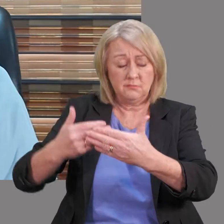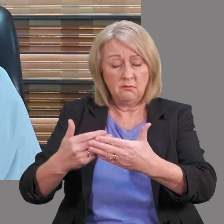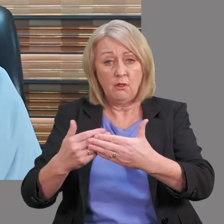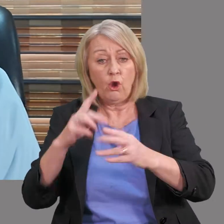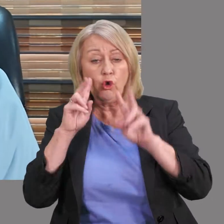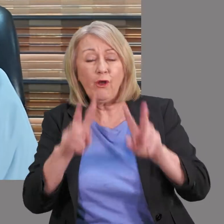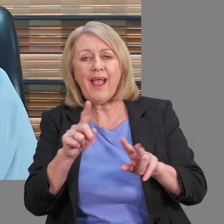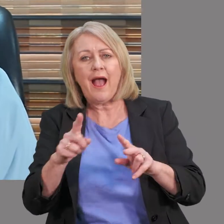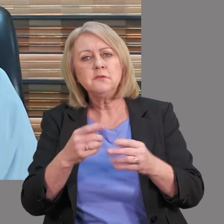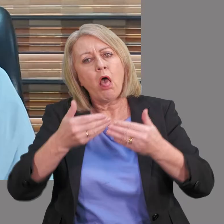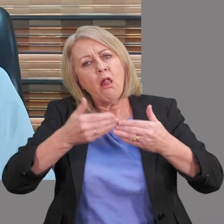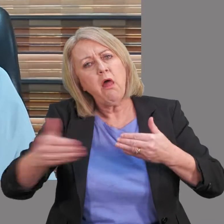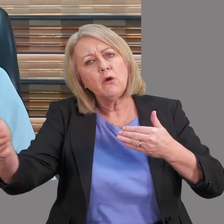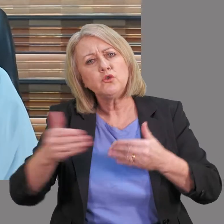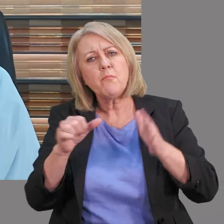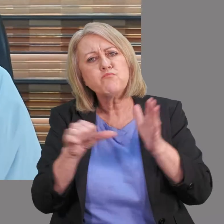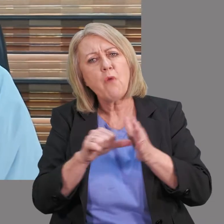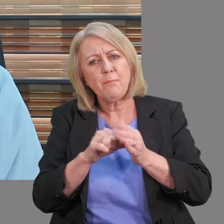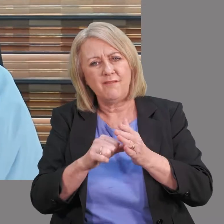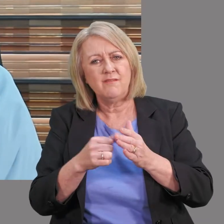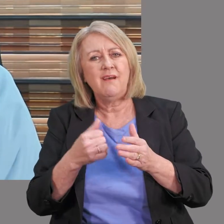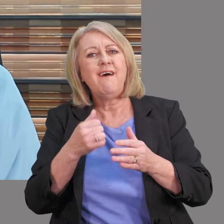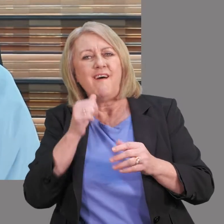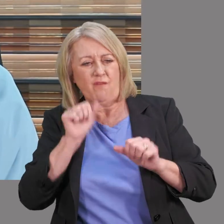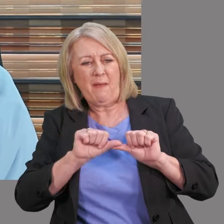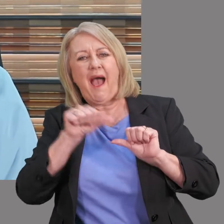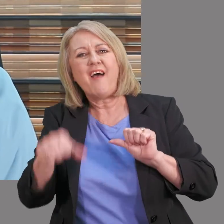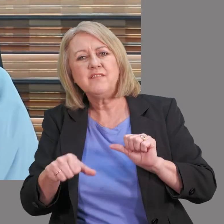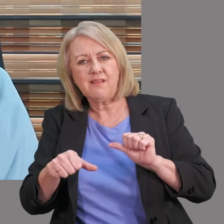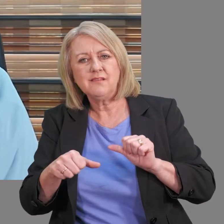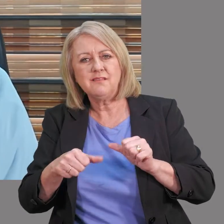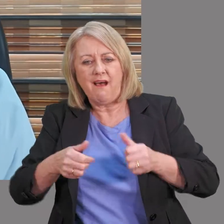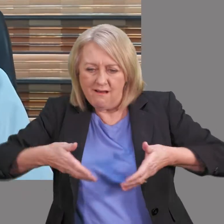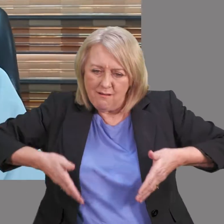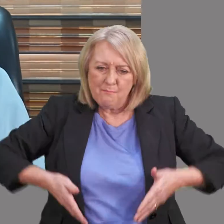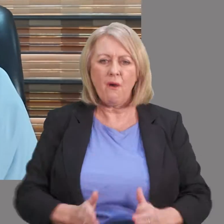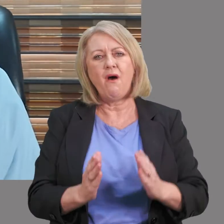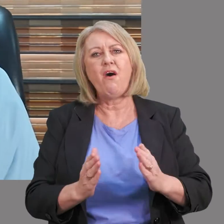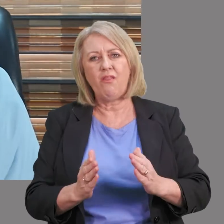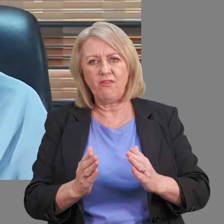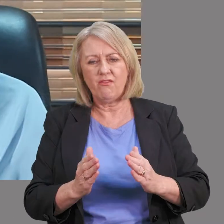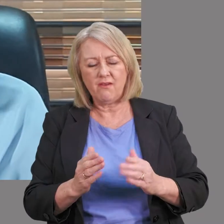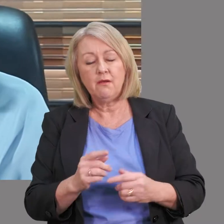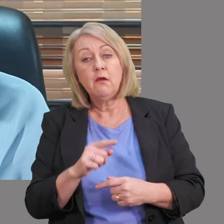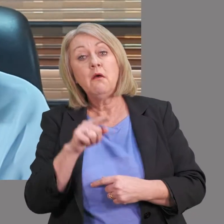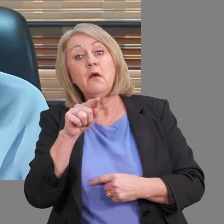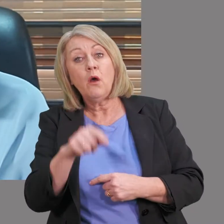on long-term complications that arise from labour and childbirth, as well as